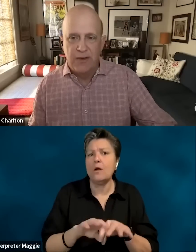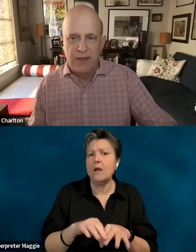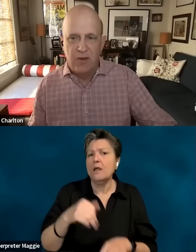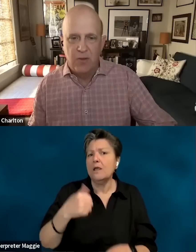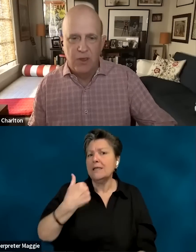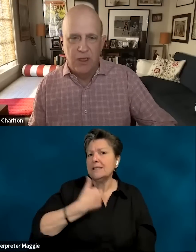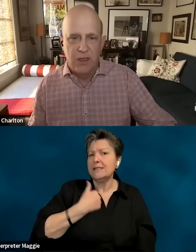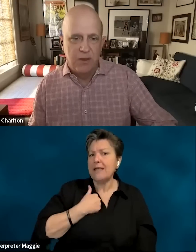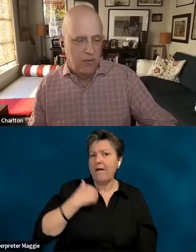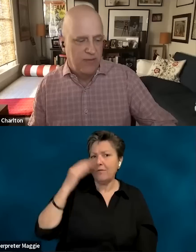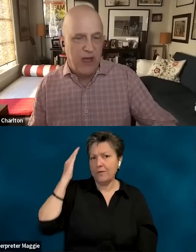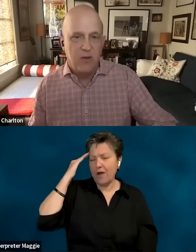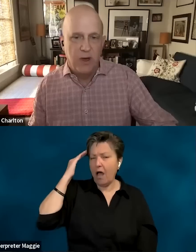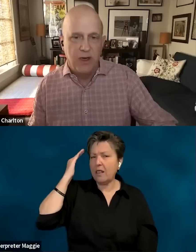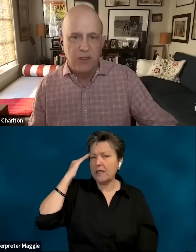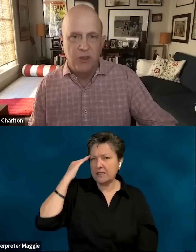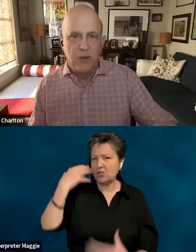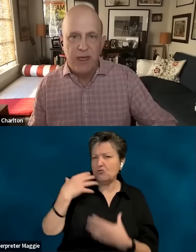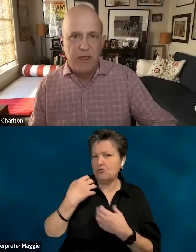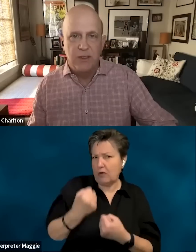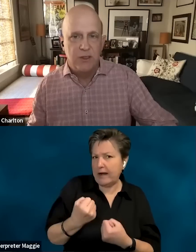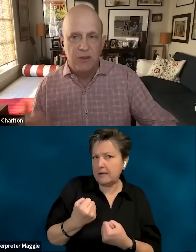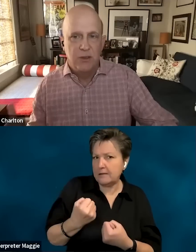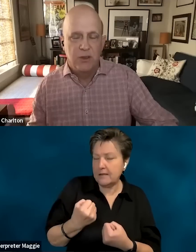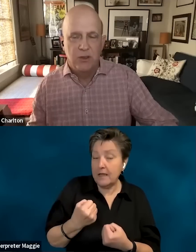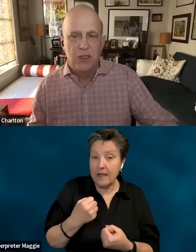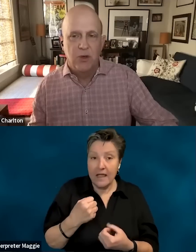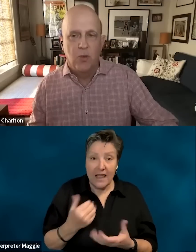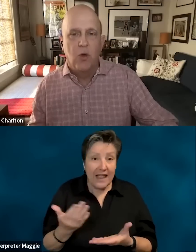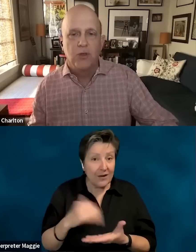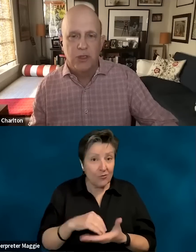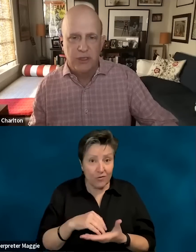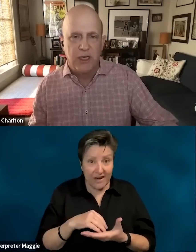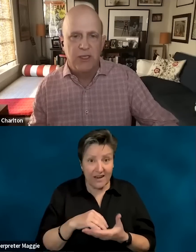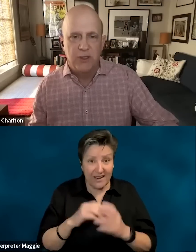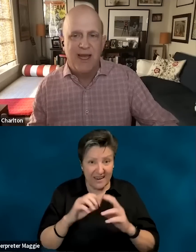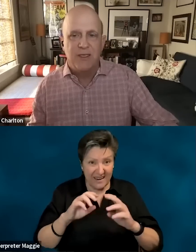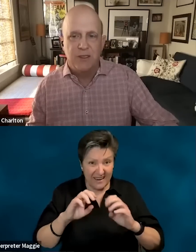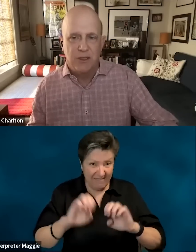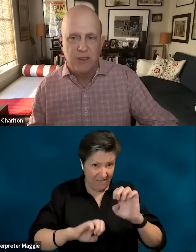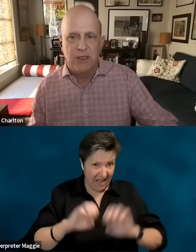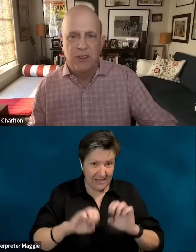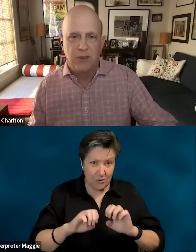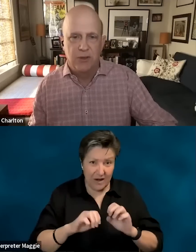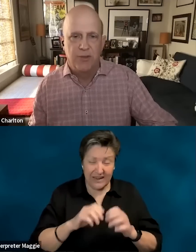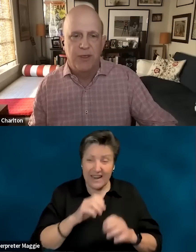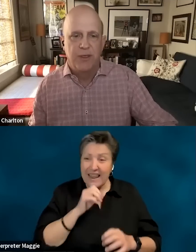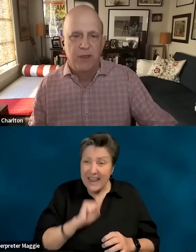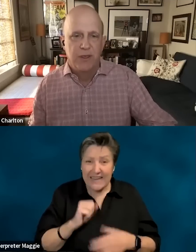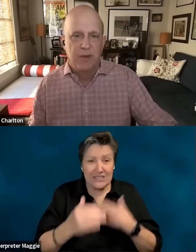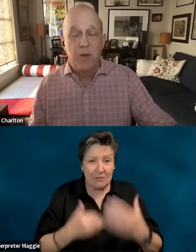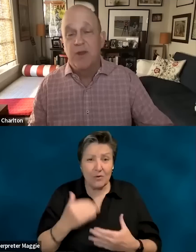and that really and reevaluating it as you age, your roles are gonna change, your casting's gonna change a little bit.